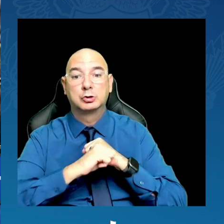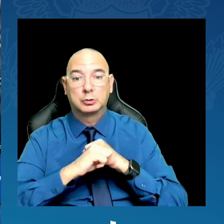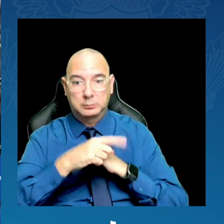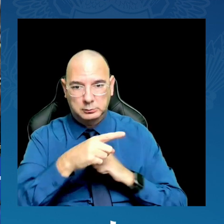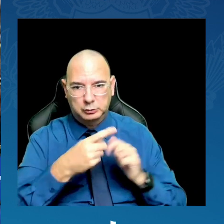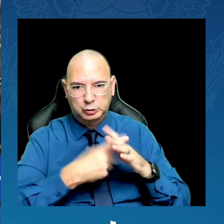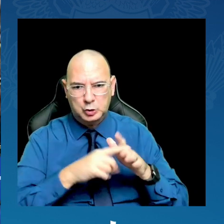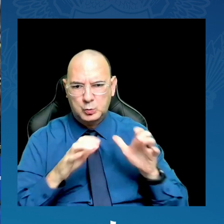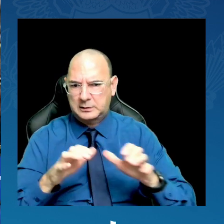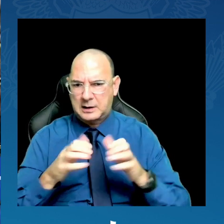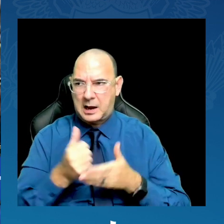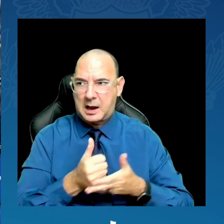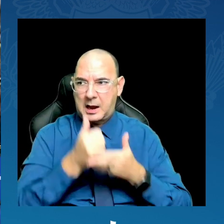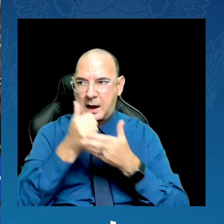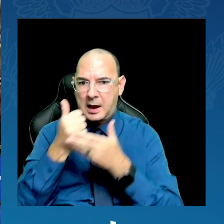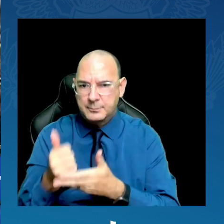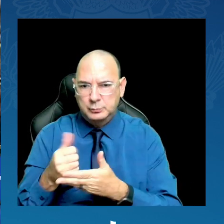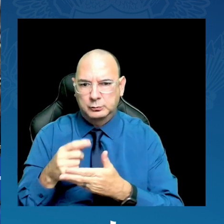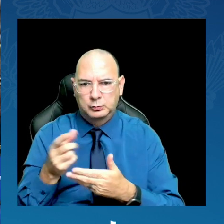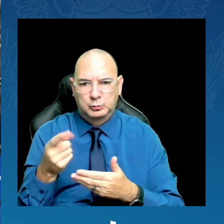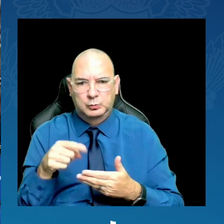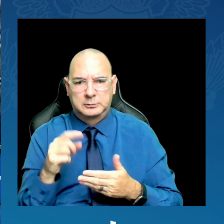and also protect space and make sure it's sustainable.